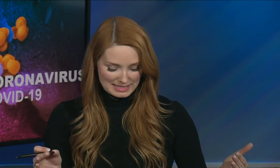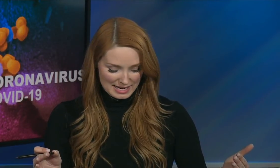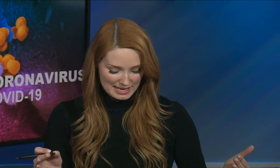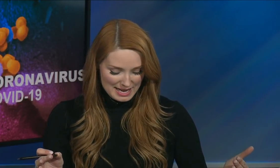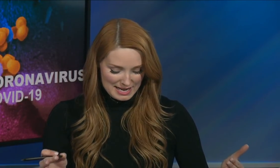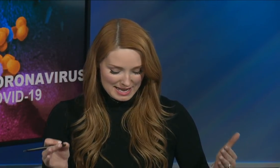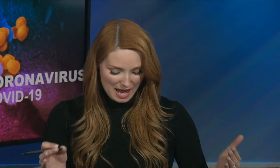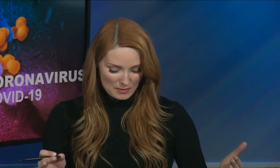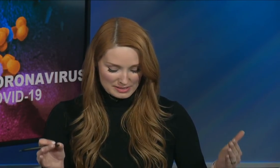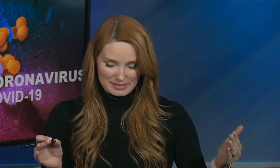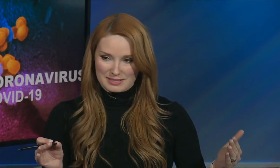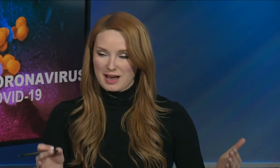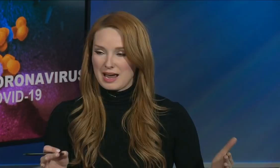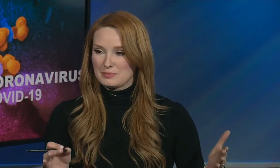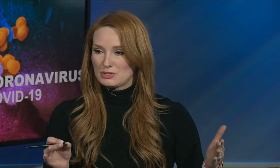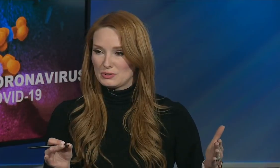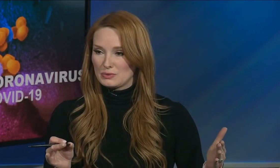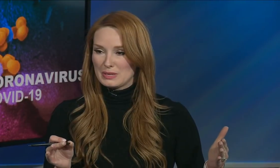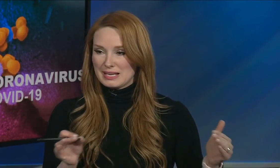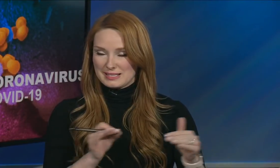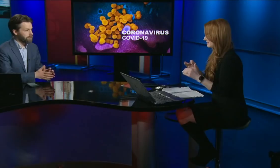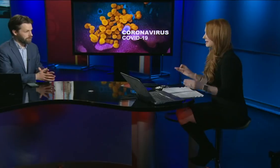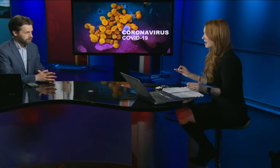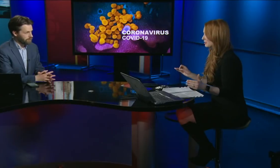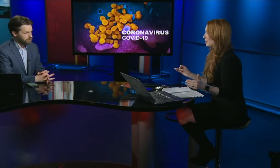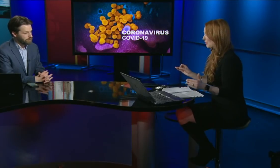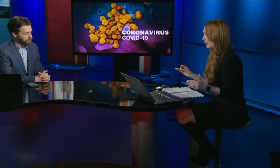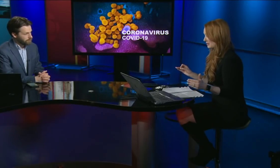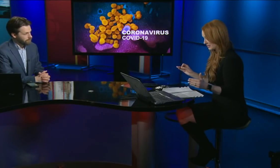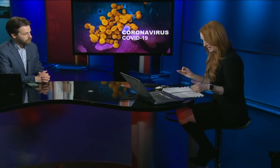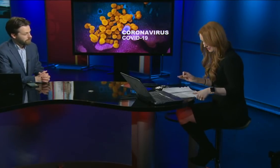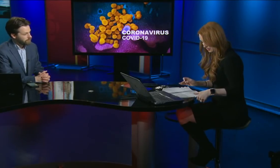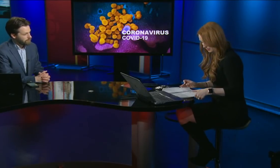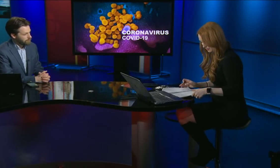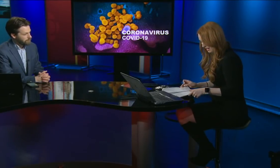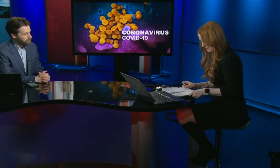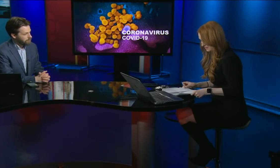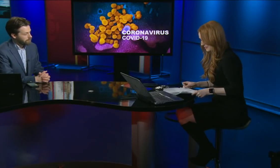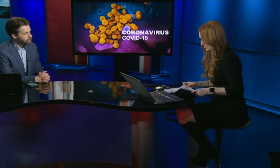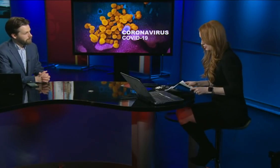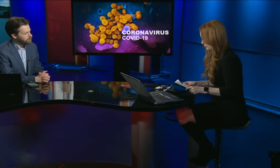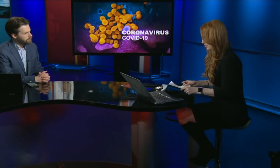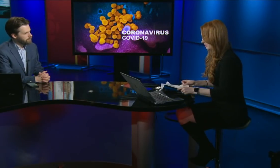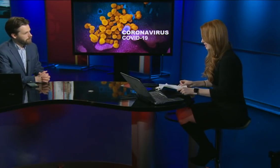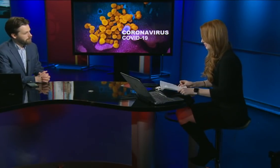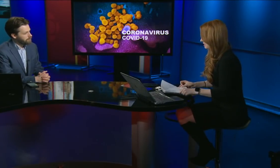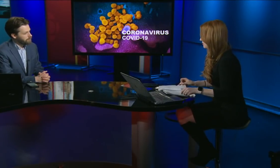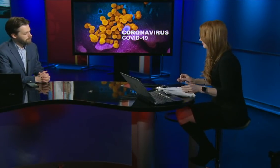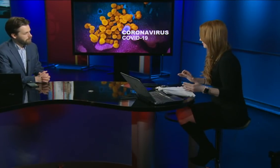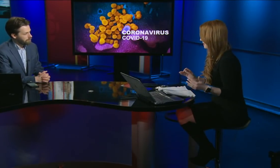DR. RAMEN. THE MAIN TAKEAWAY SEEMS TO BE